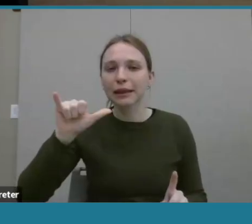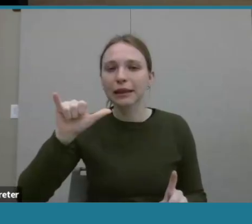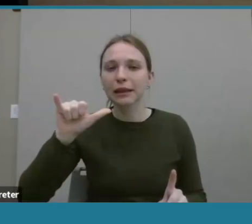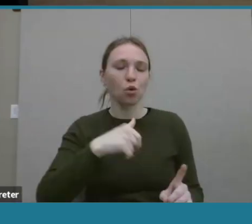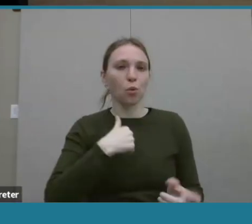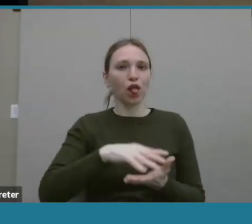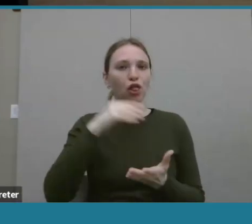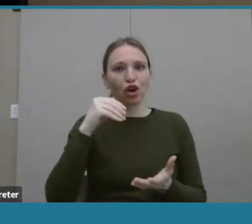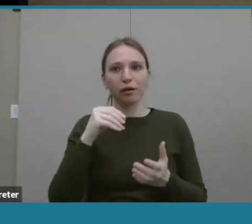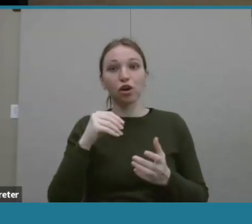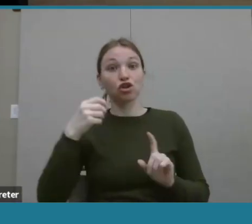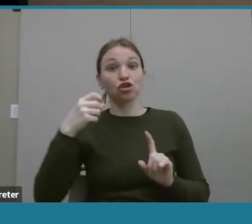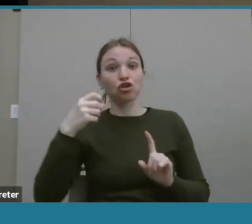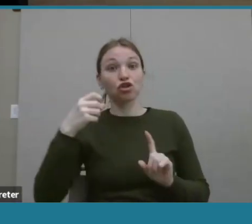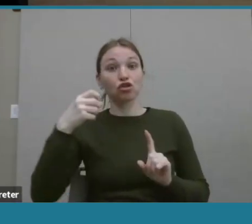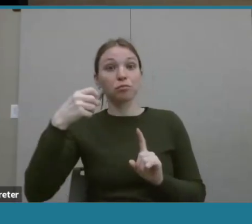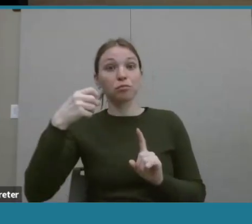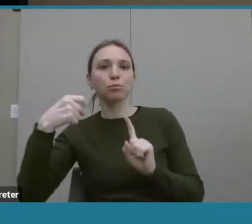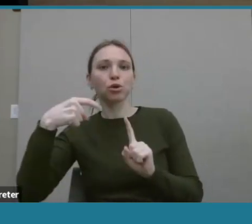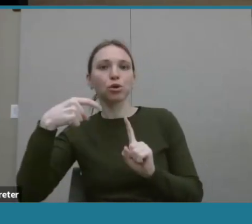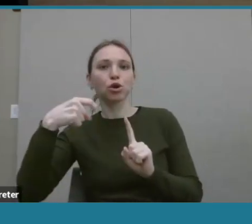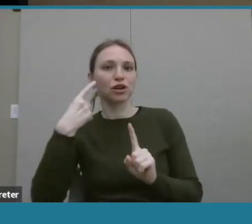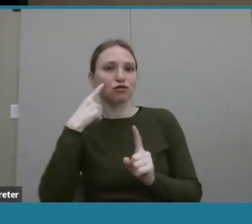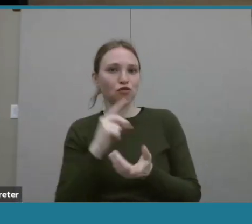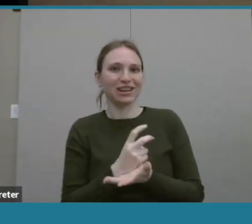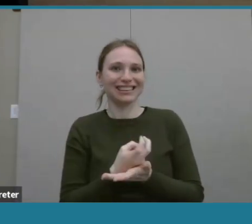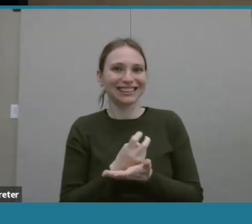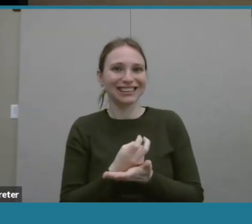So that was a group that we learned a tremendous from. So it was a mix of working with organizations,